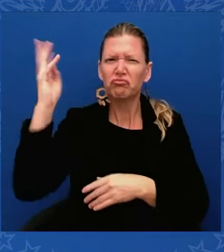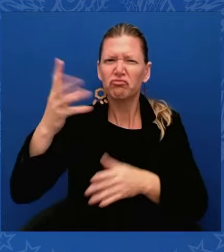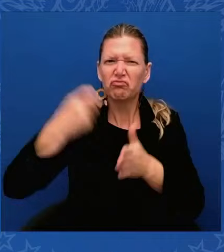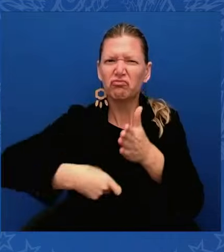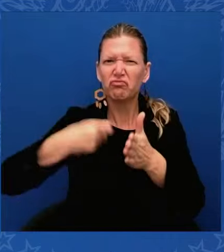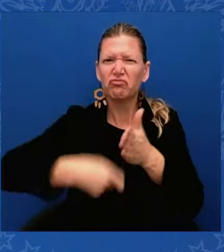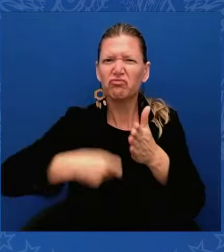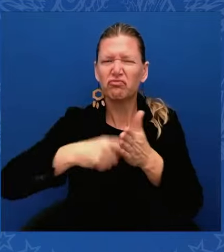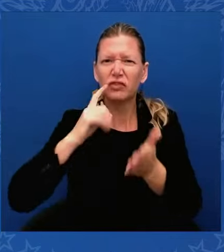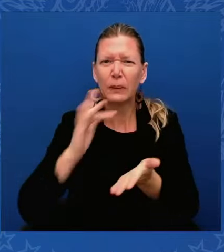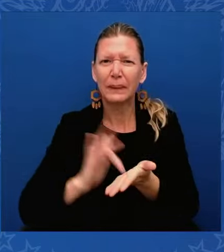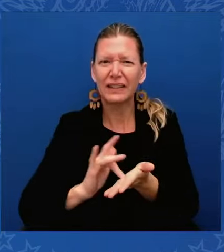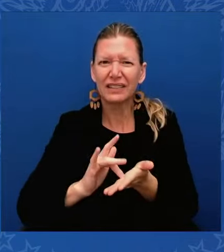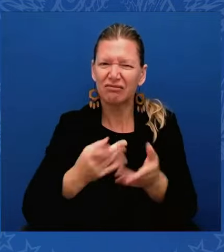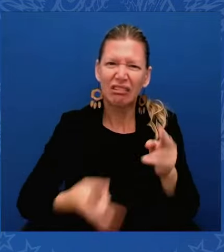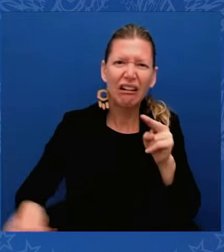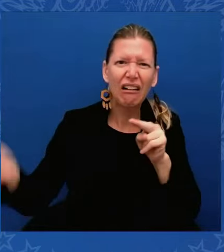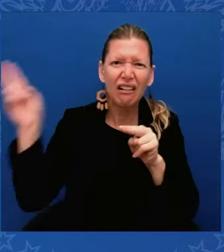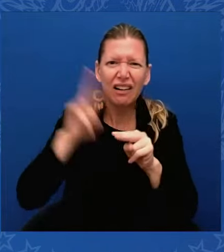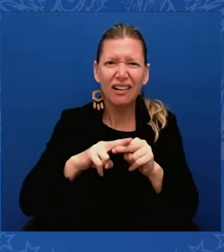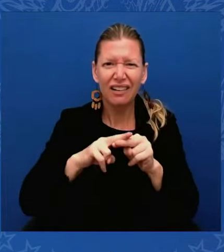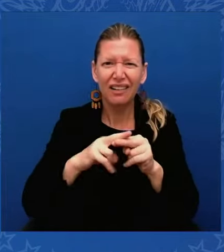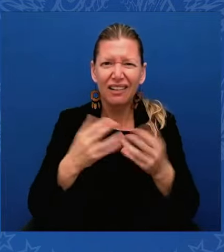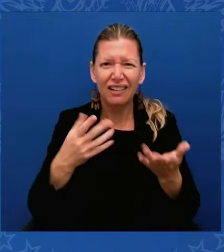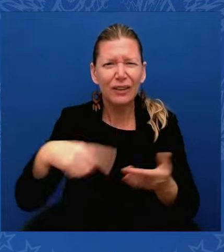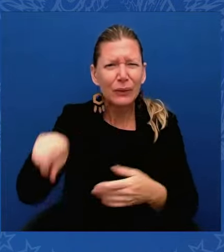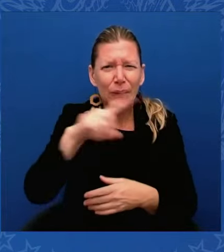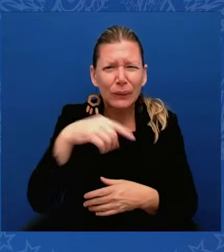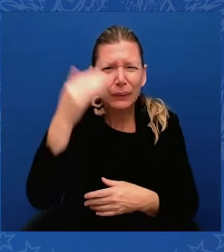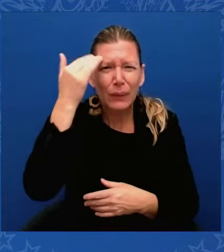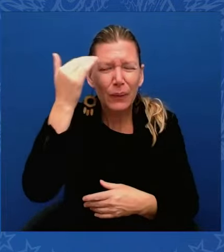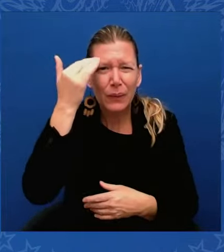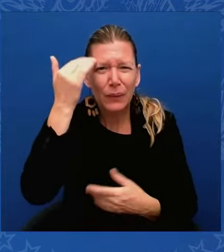you can do it in terms of cutting. Not on my watch.